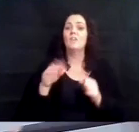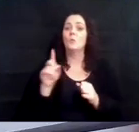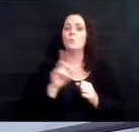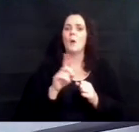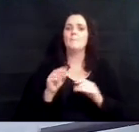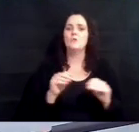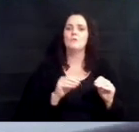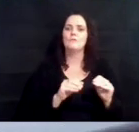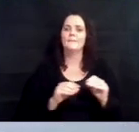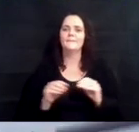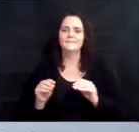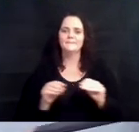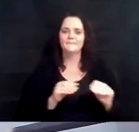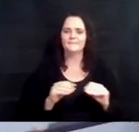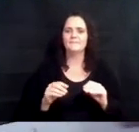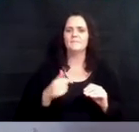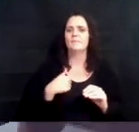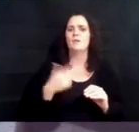Alright, but I do want to get a good density there so I'm just gonna go